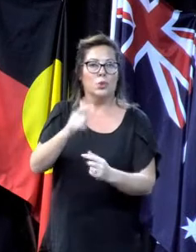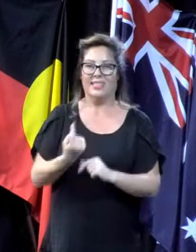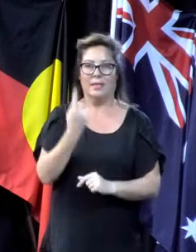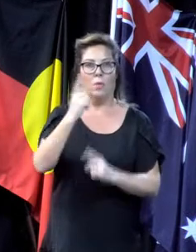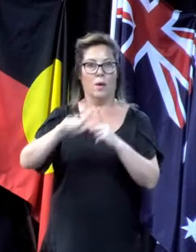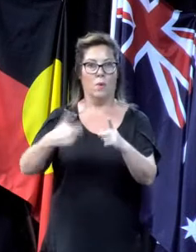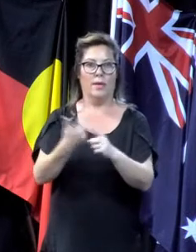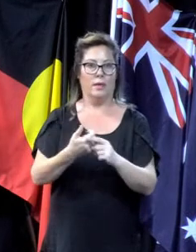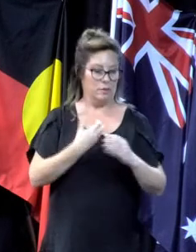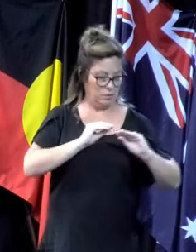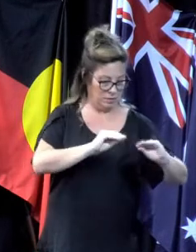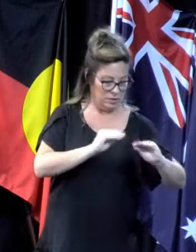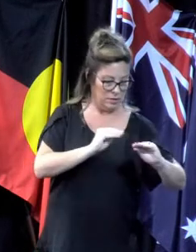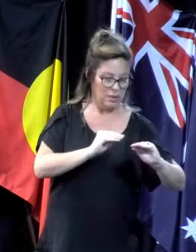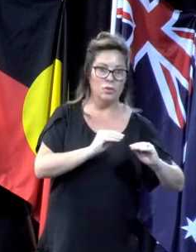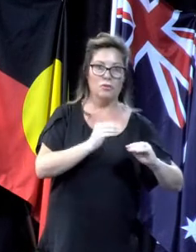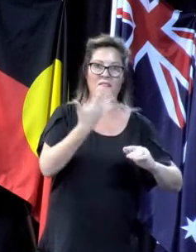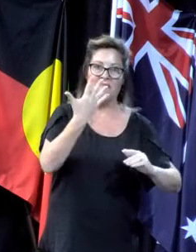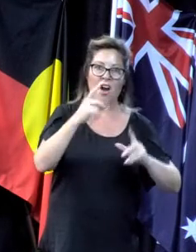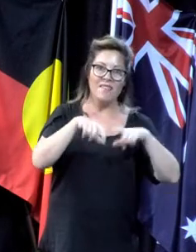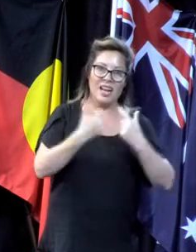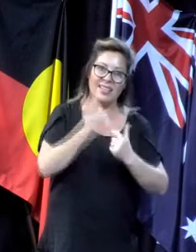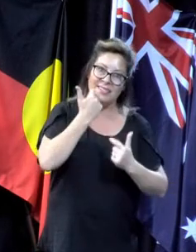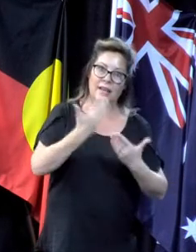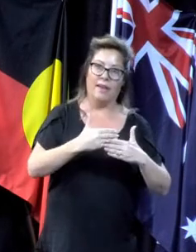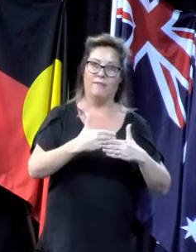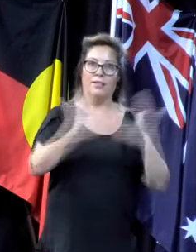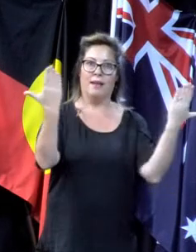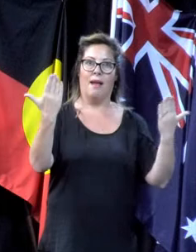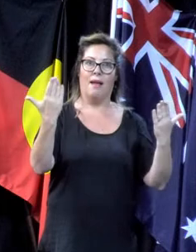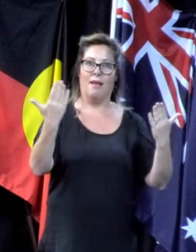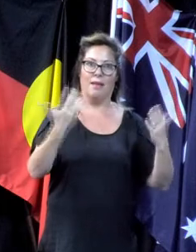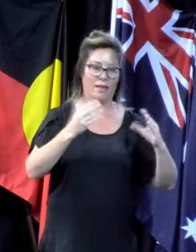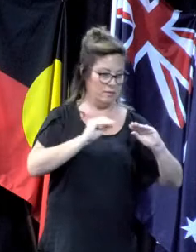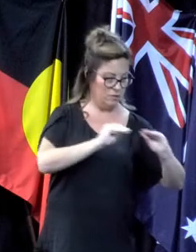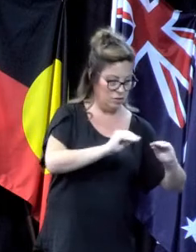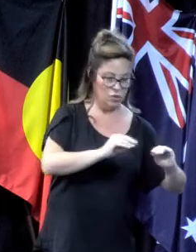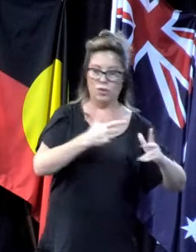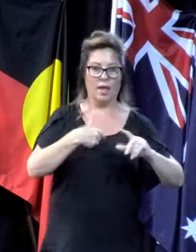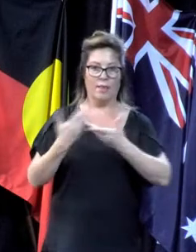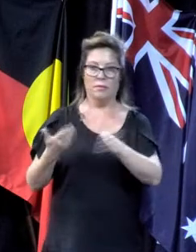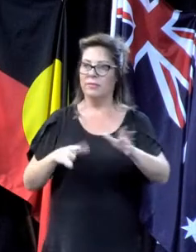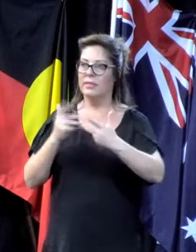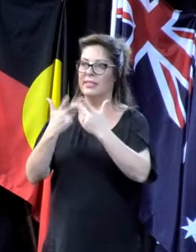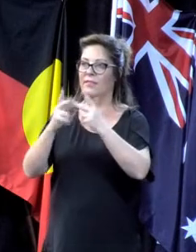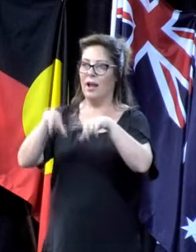you know, five to six classes of students. So... And often, across different curriculum areas as well,